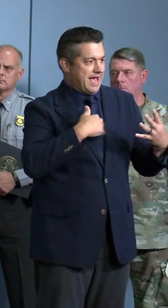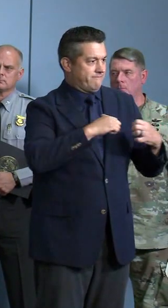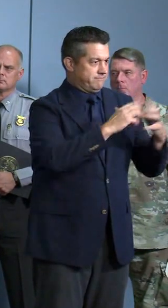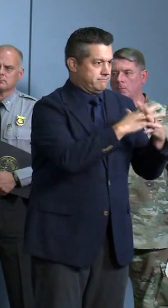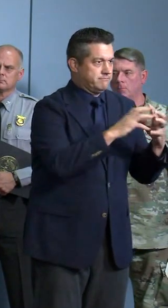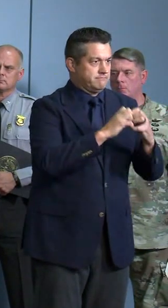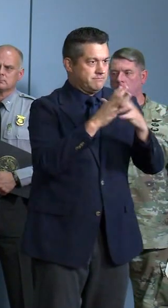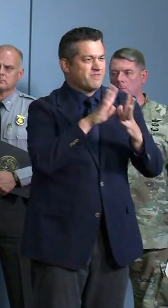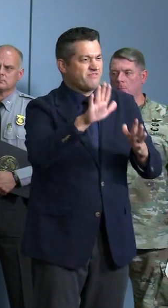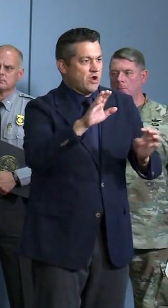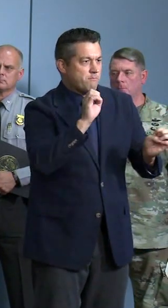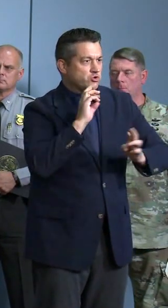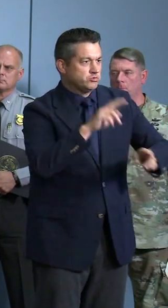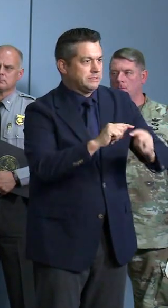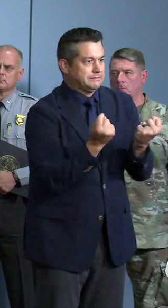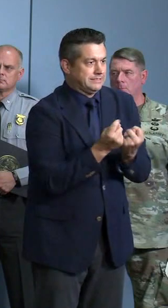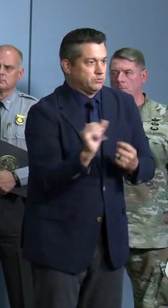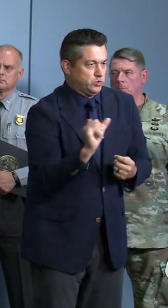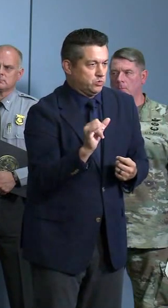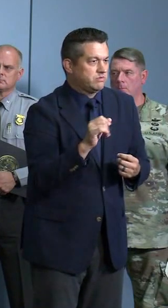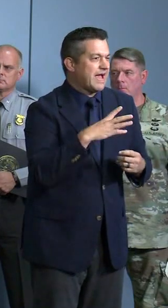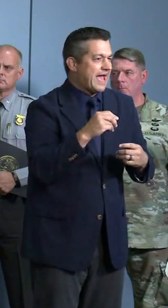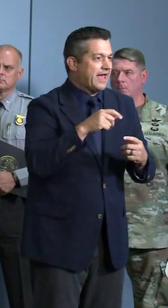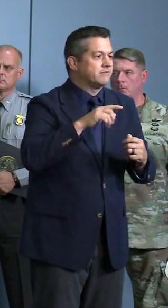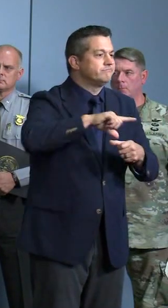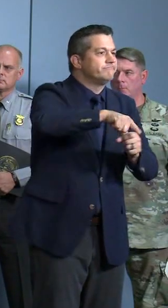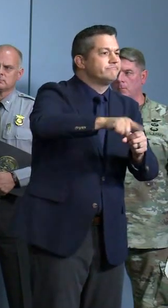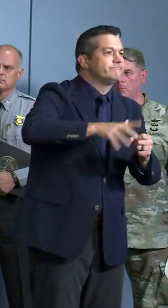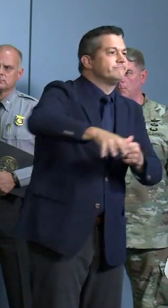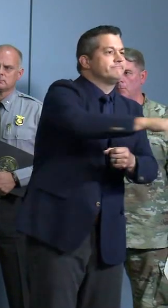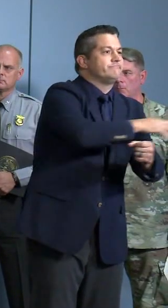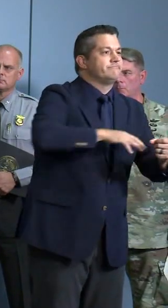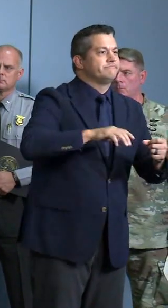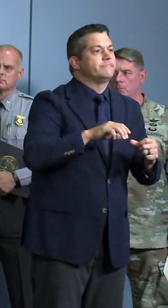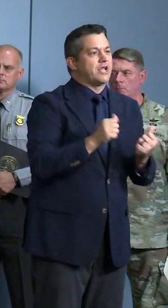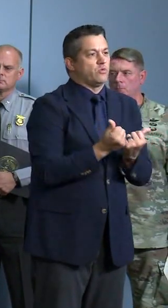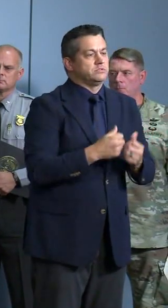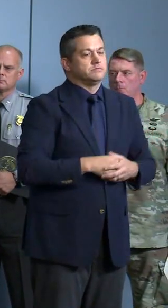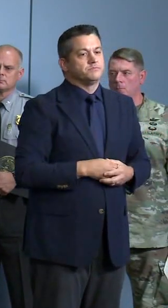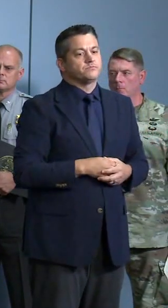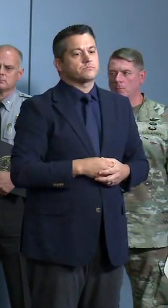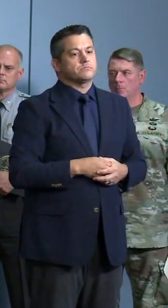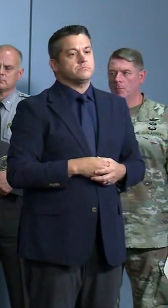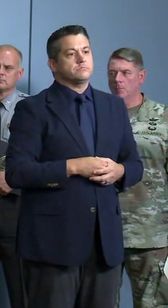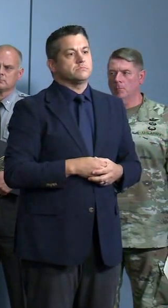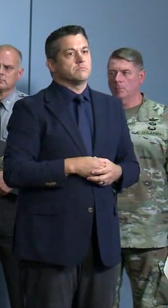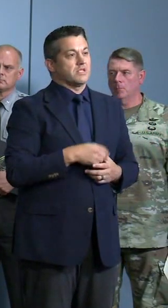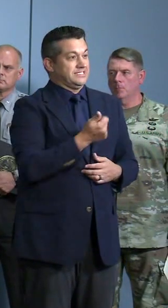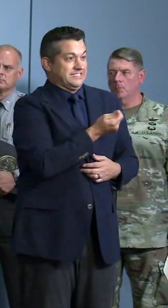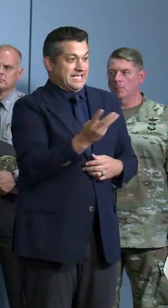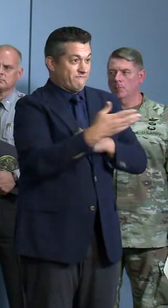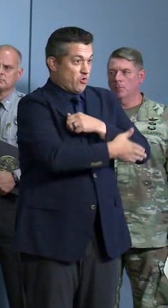and impacts in their counties. Columbus County has declared a